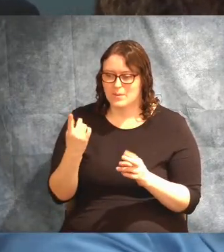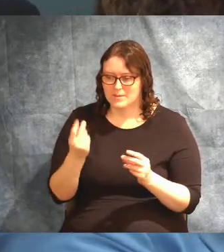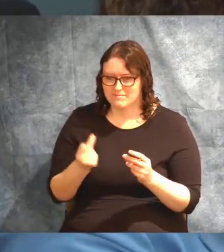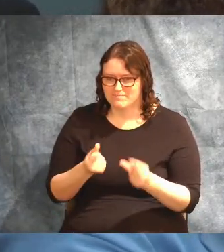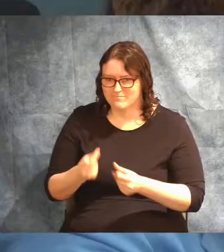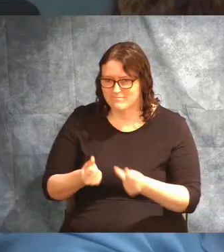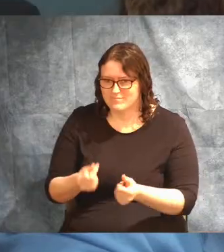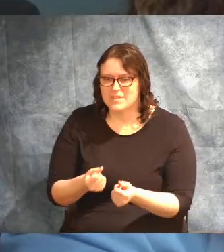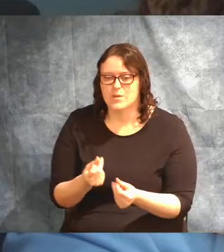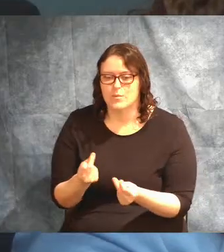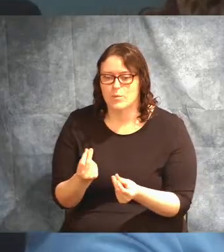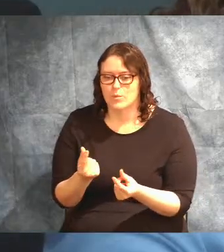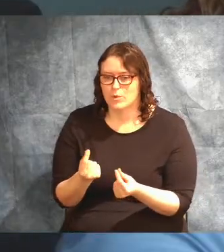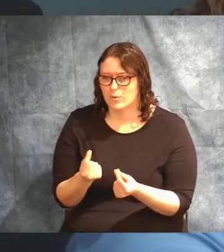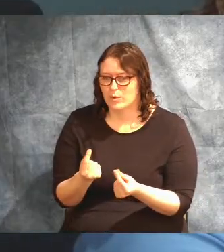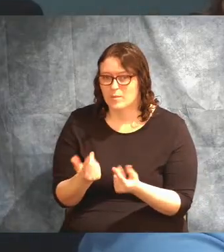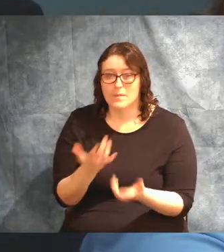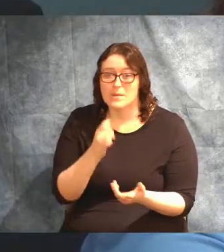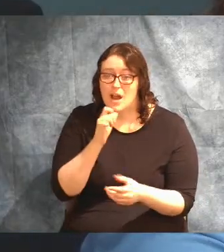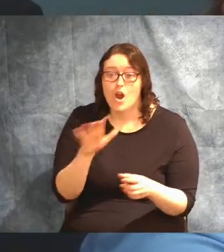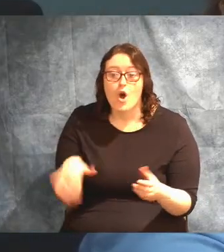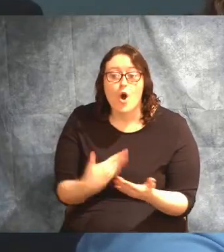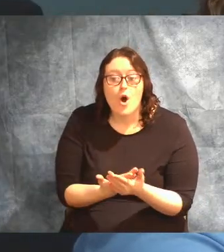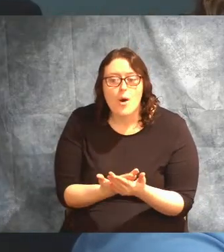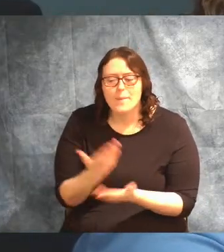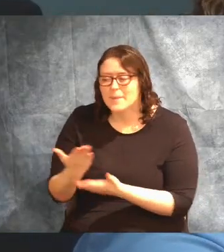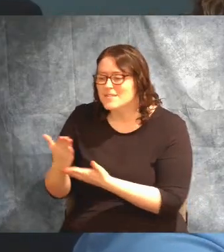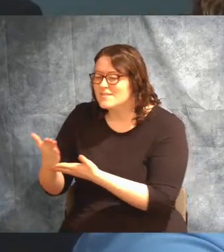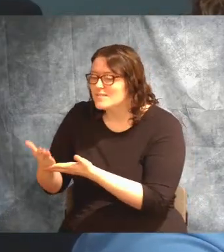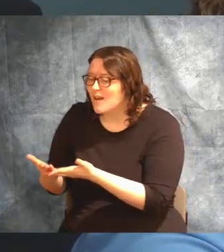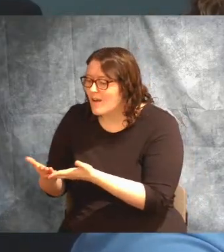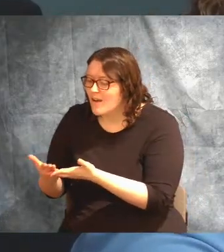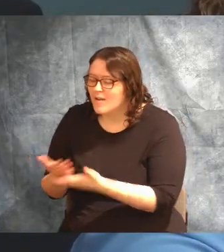on what can we do. Maybe they don't do all the seats, but they got some. We got the county got